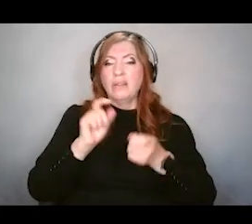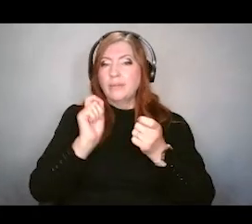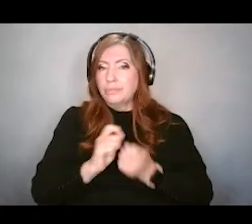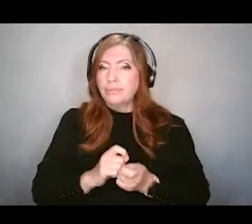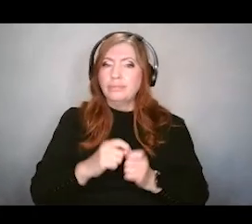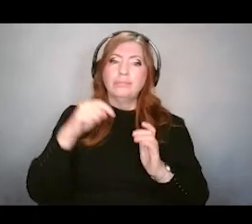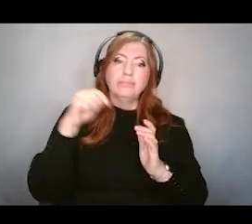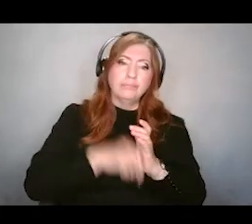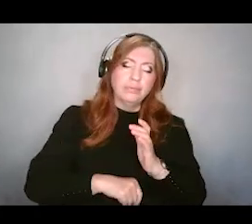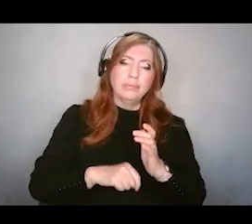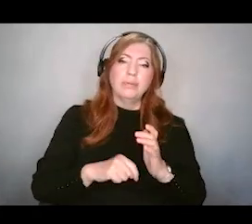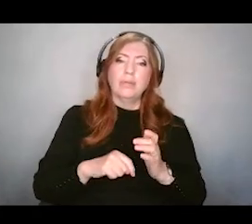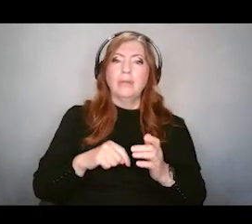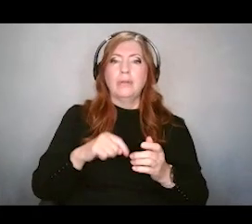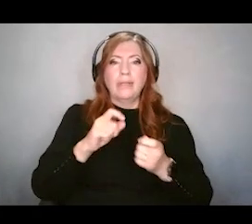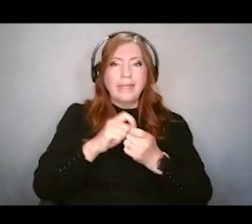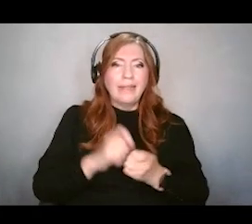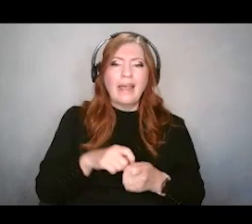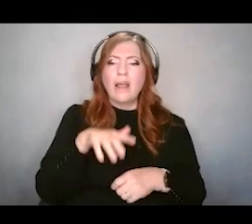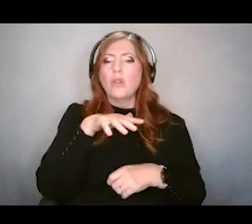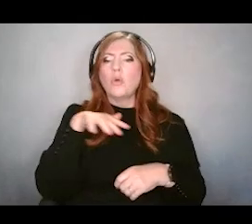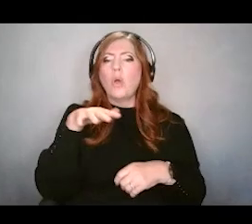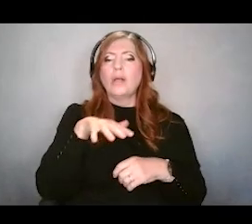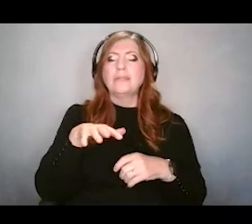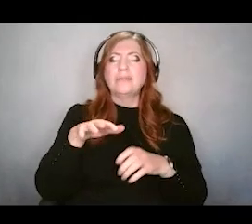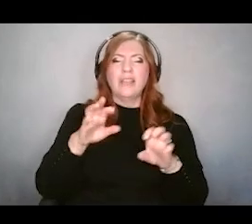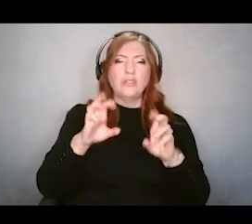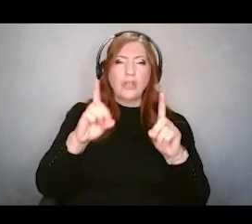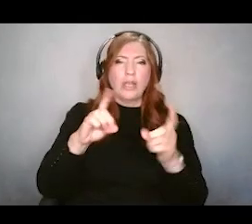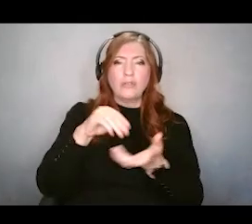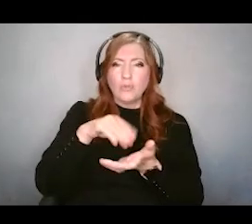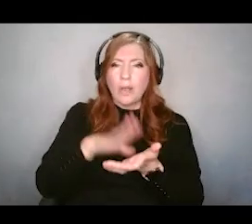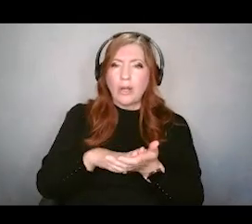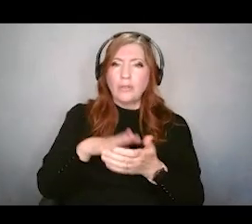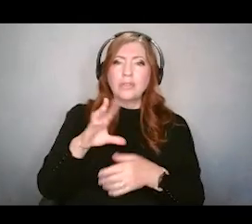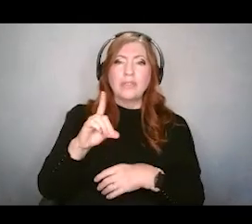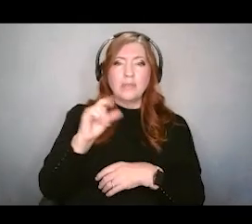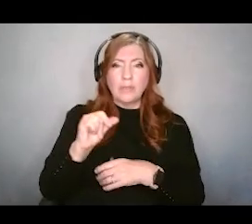documentation in education records can vary widely depending on whether a student has an